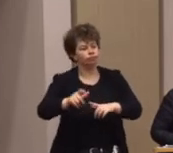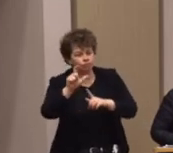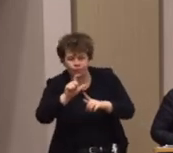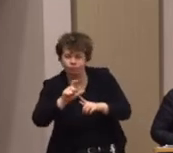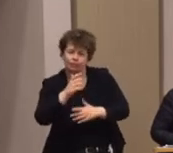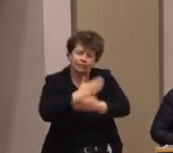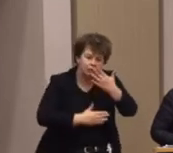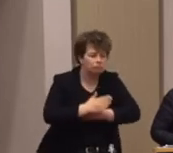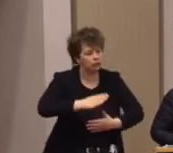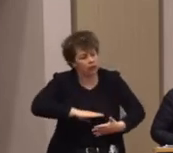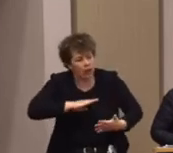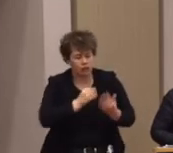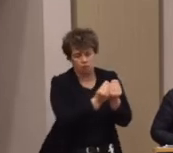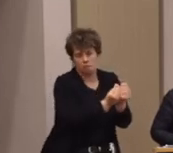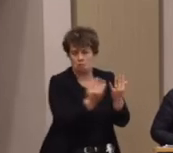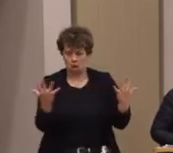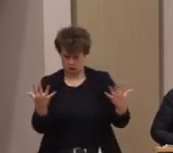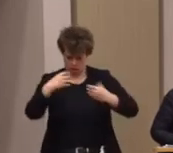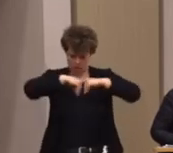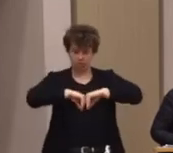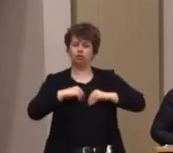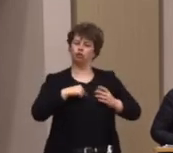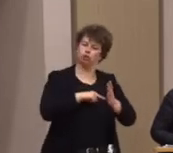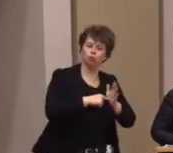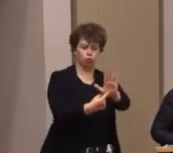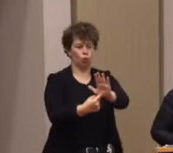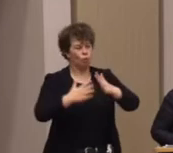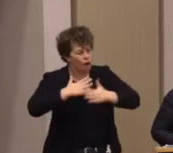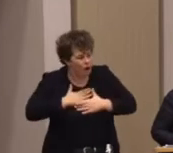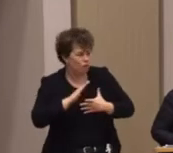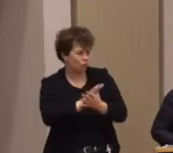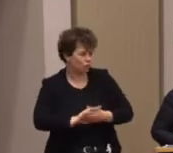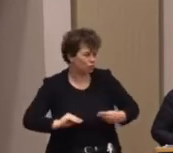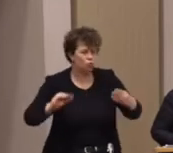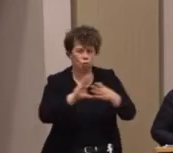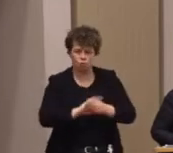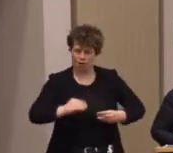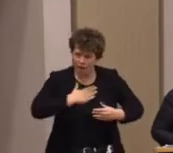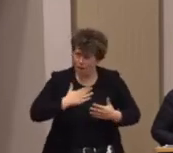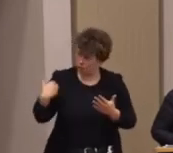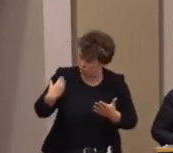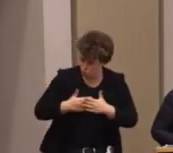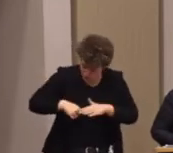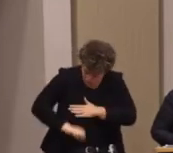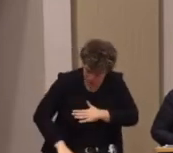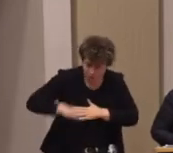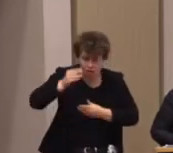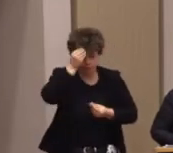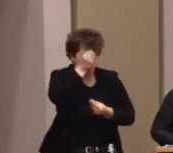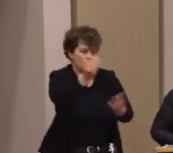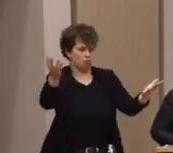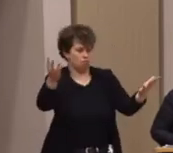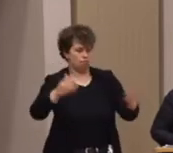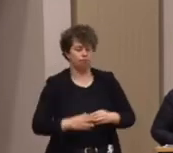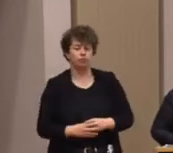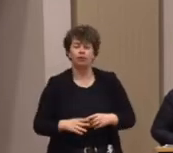from the ground and also setting our own narratives. We experience even at the global level the